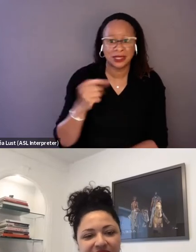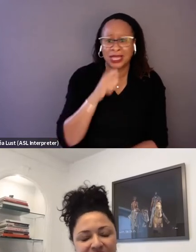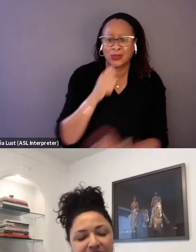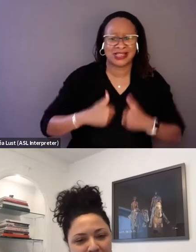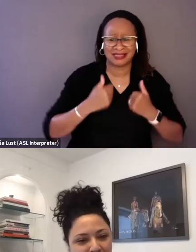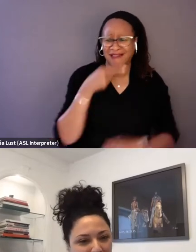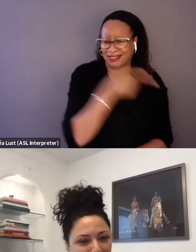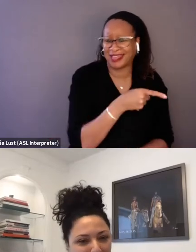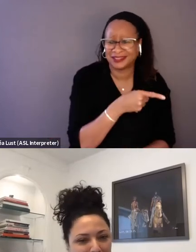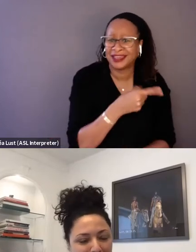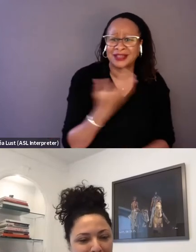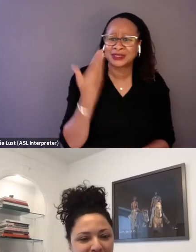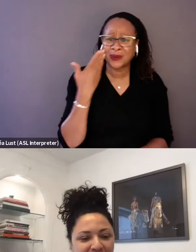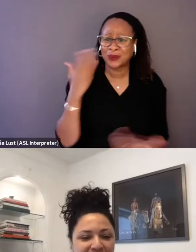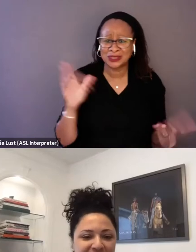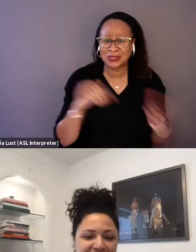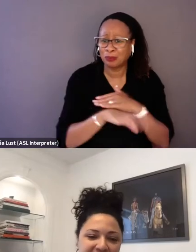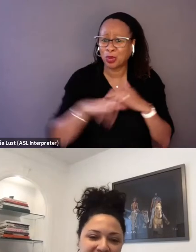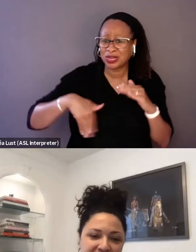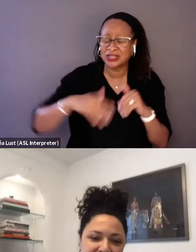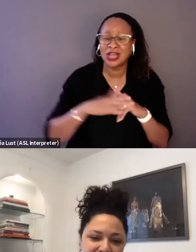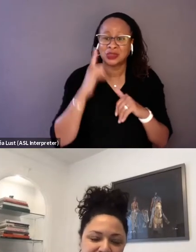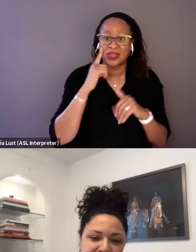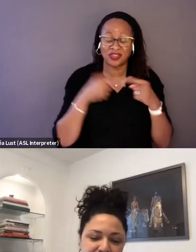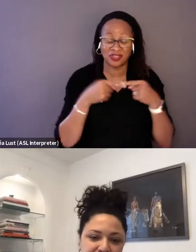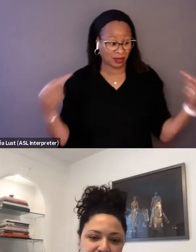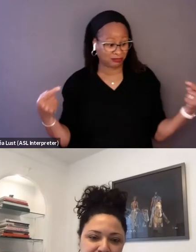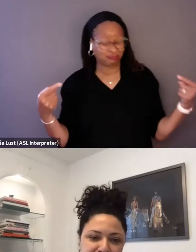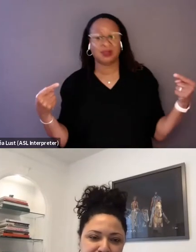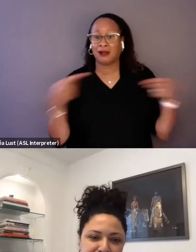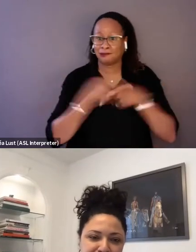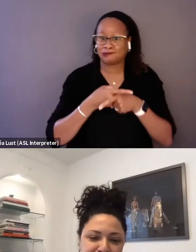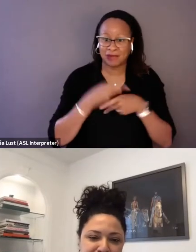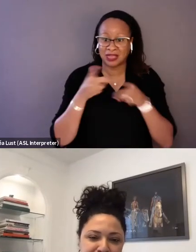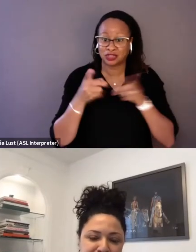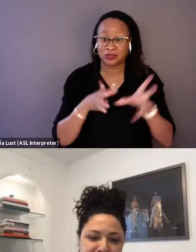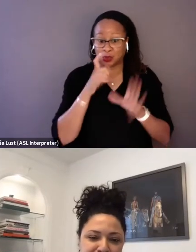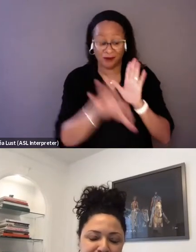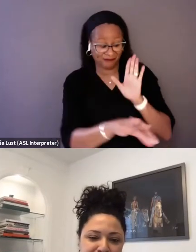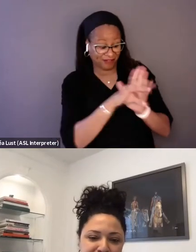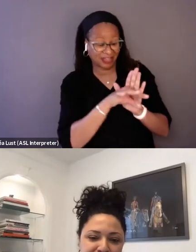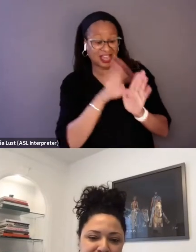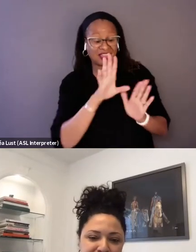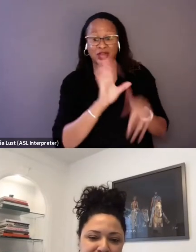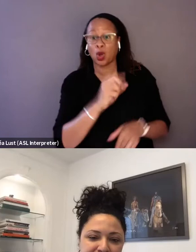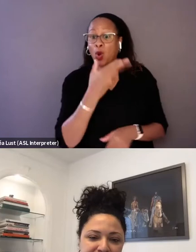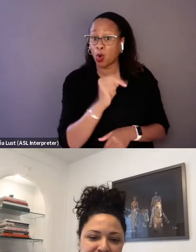So I do think this sort of like juxtaposition of directors who were discovering their own history